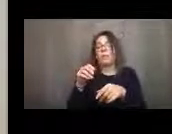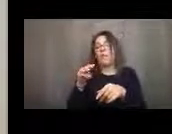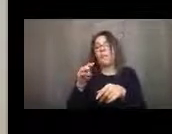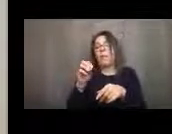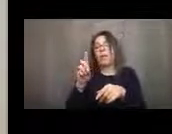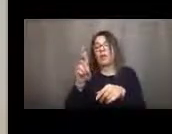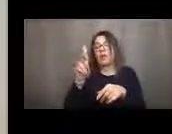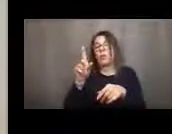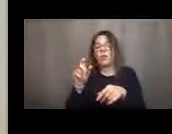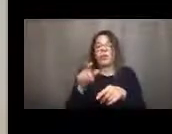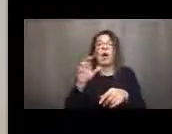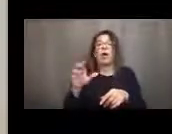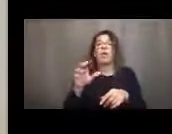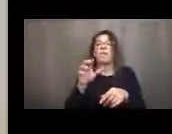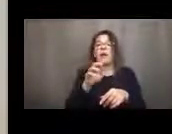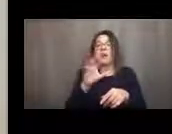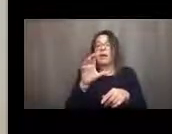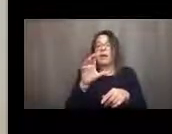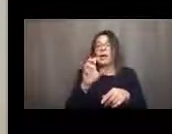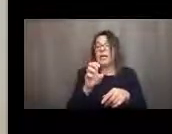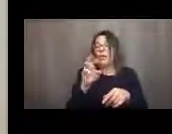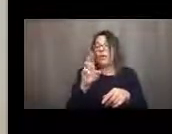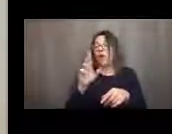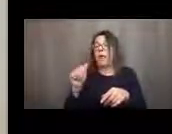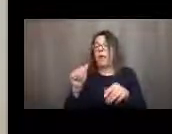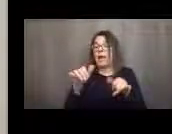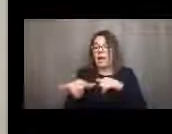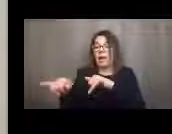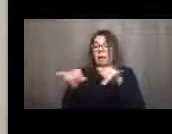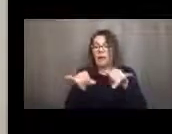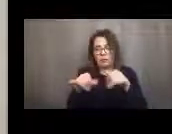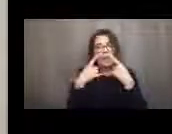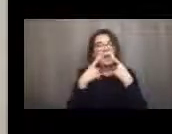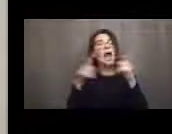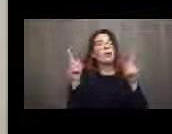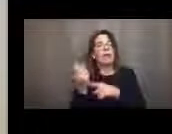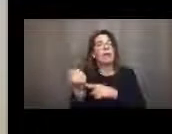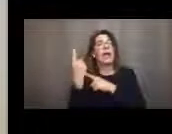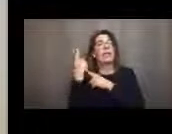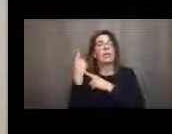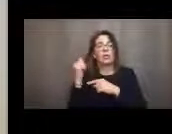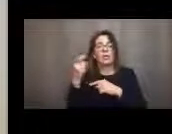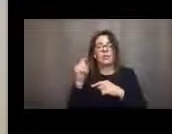And this was announced in an NIH Guide Notice last year on September 30th, 2020.